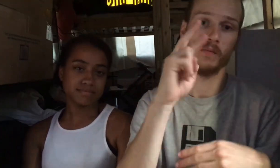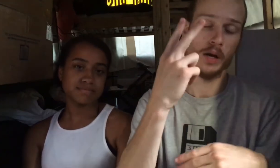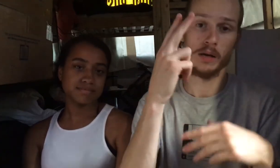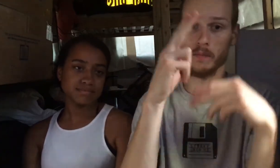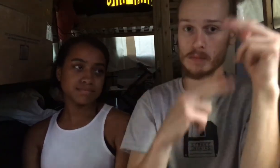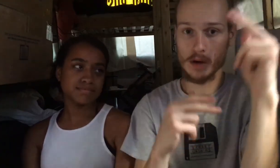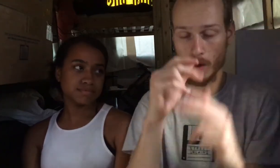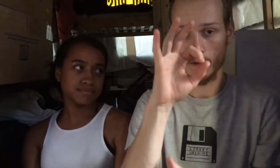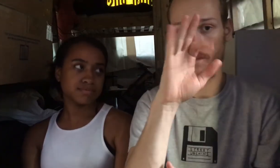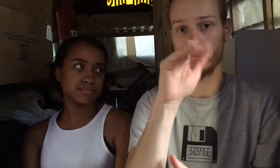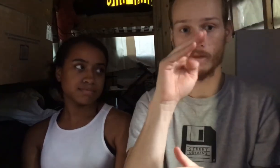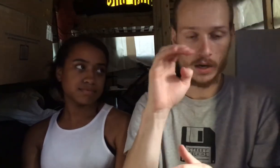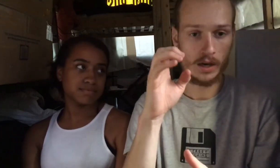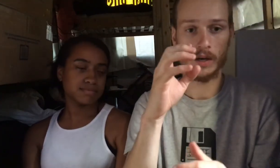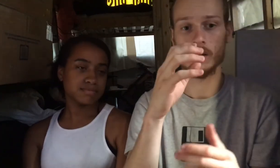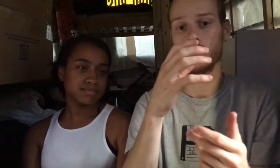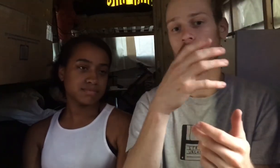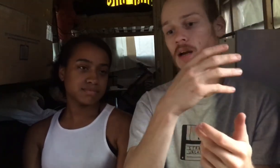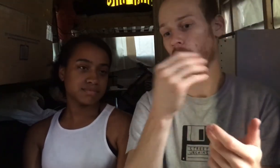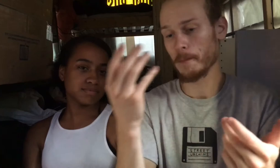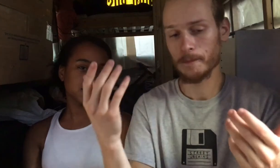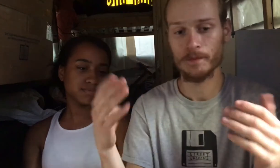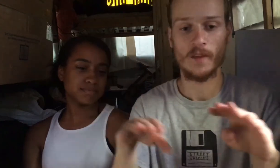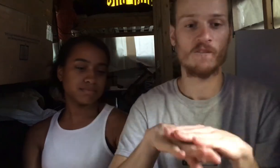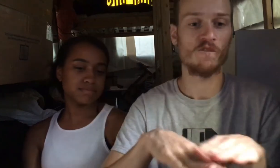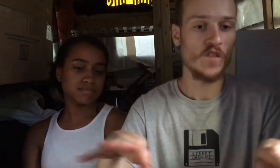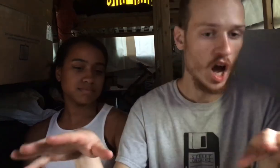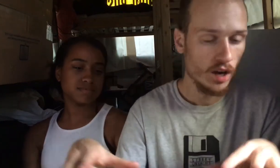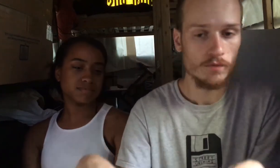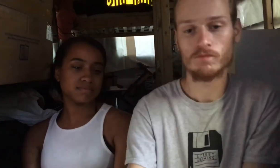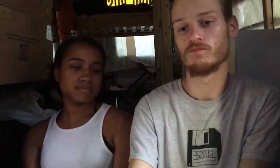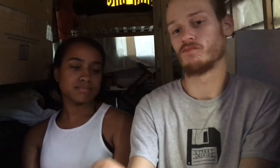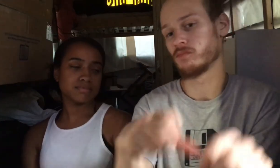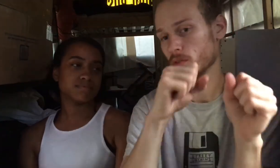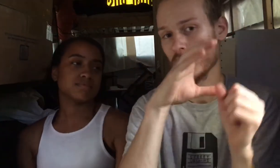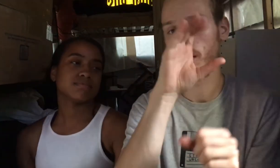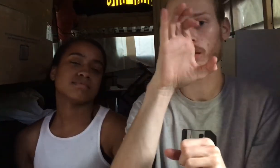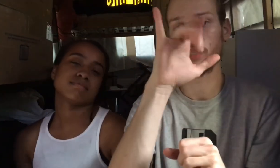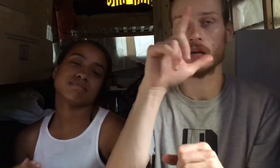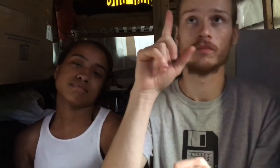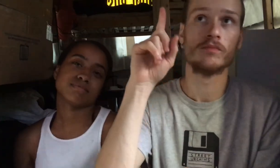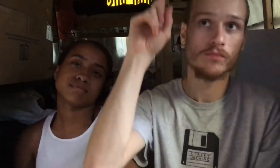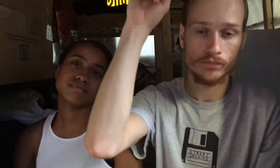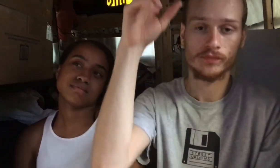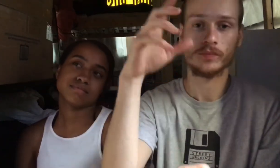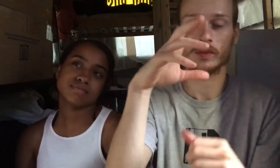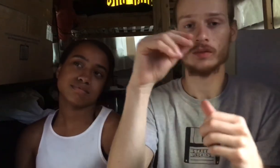then, weekend second. building on frame, subfloor, and ceiling